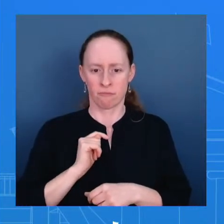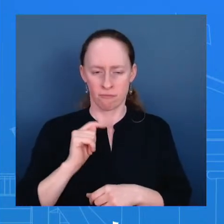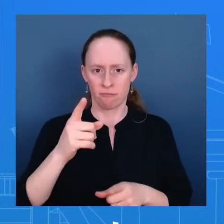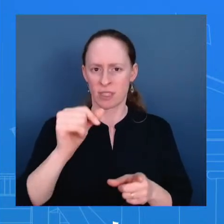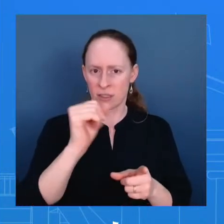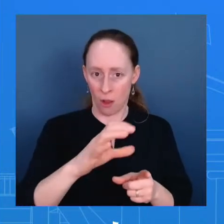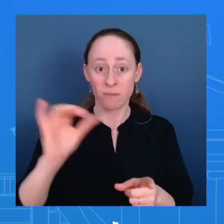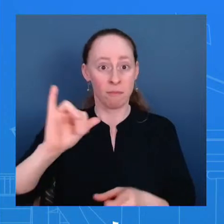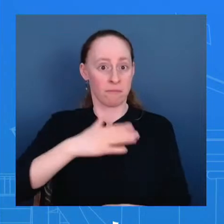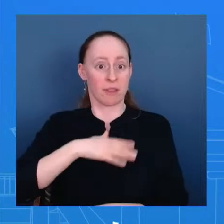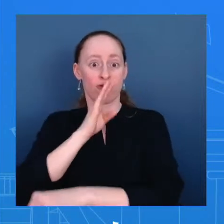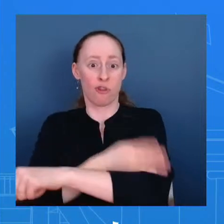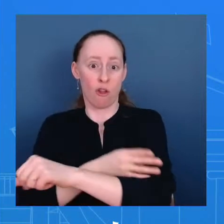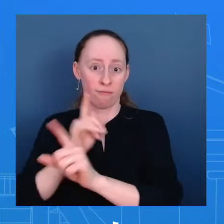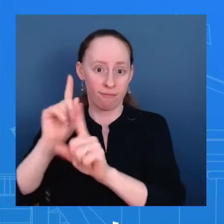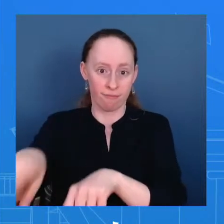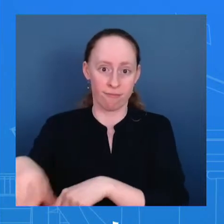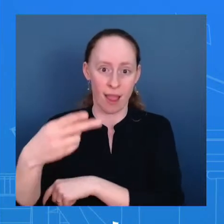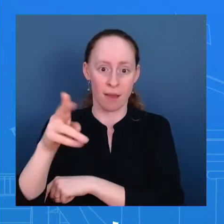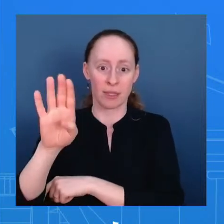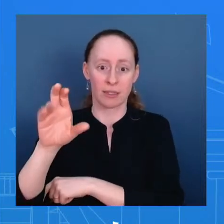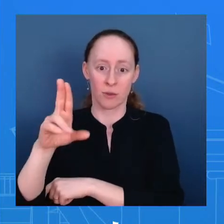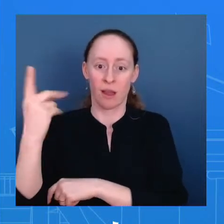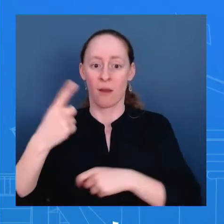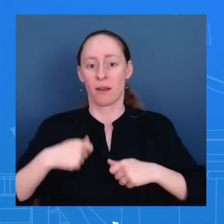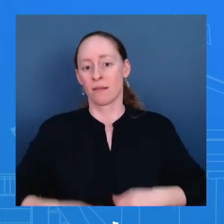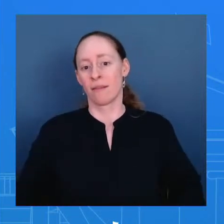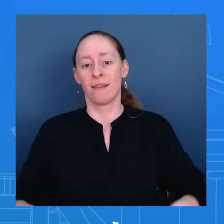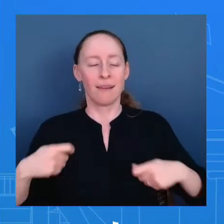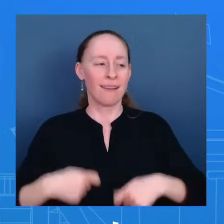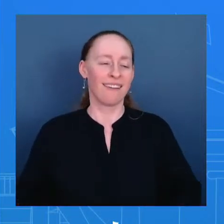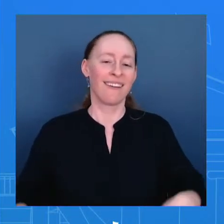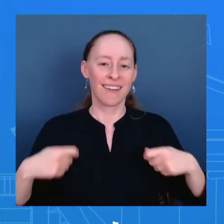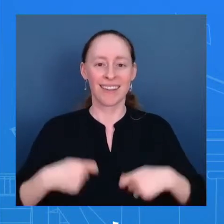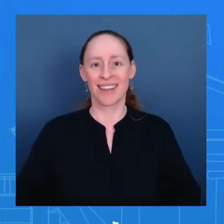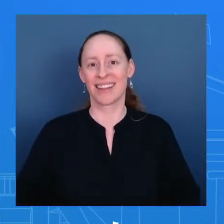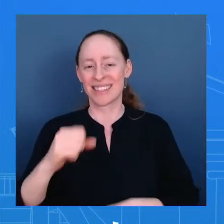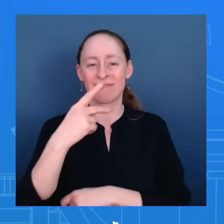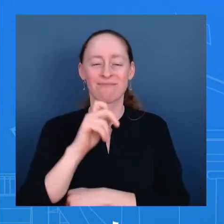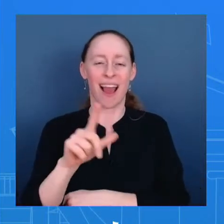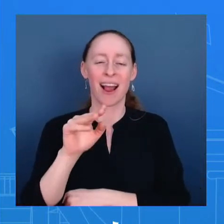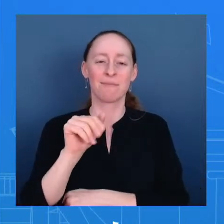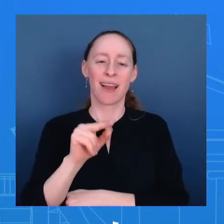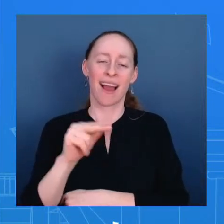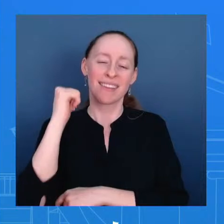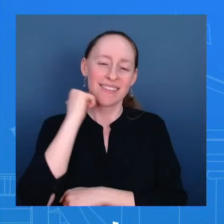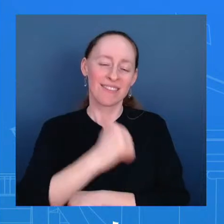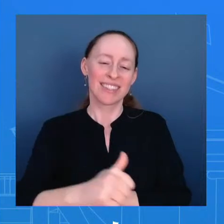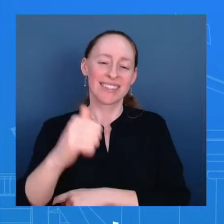every day. She is a Spelman woman. More- -- Morehouse is unique,